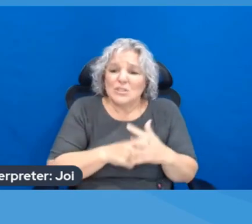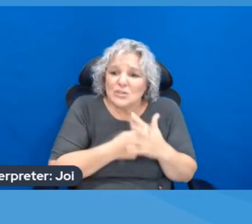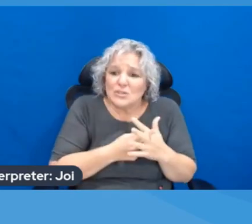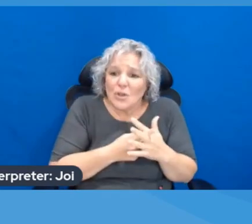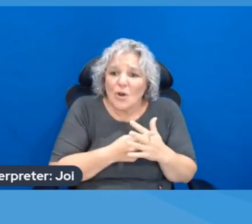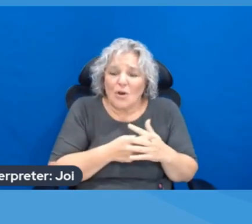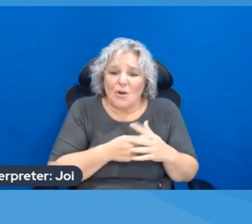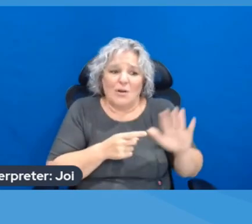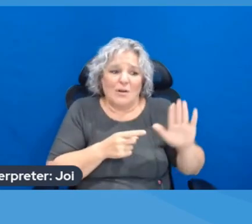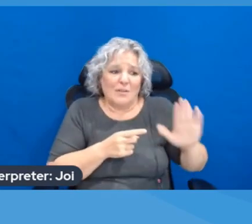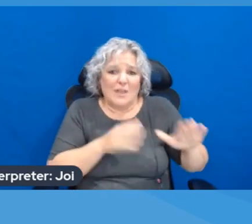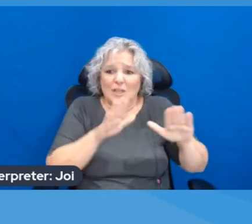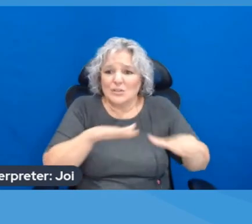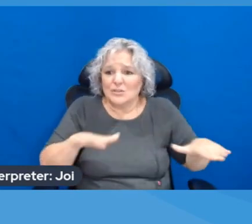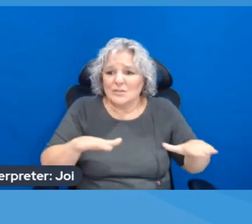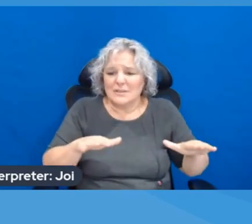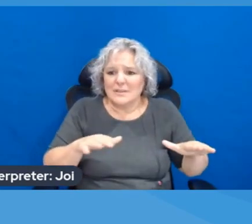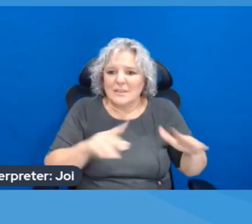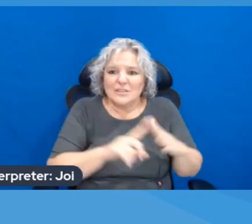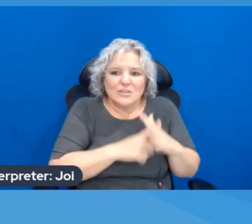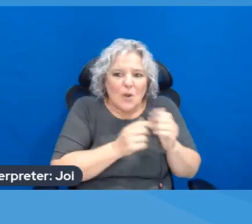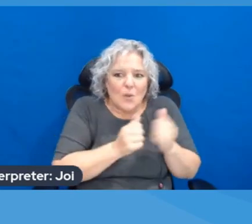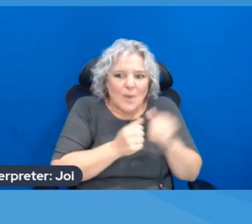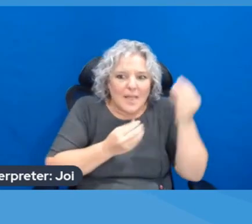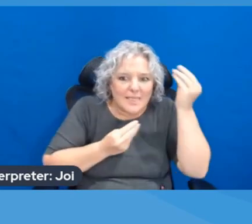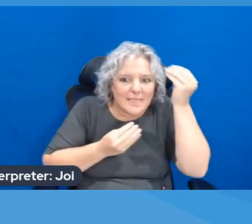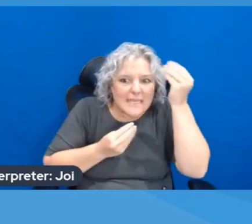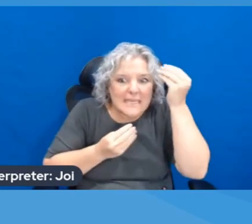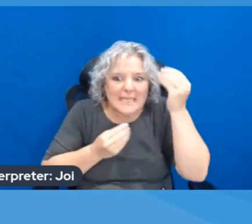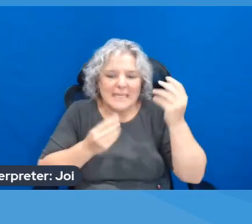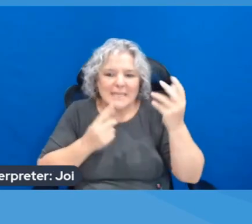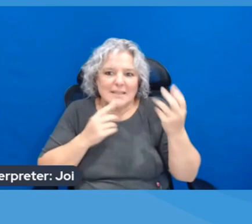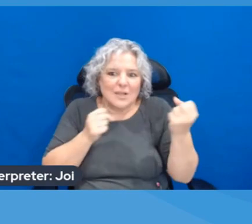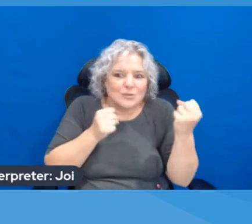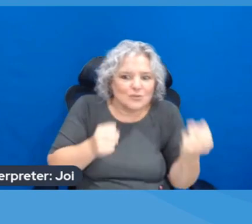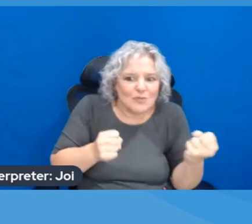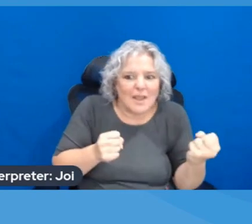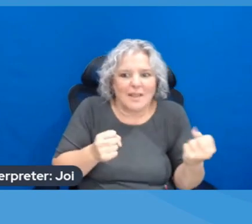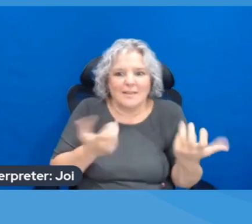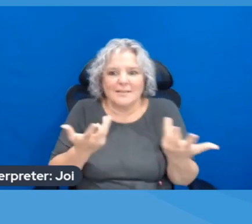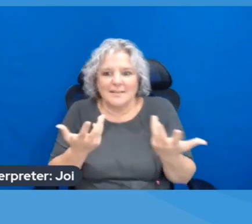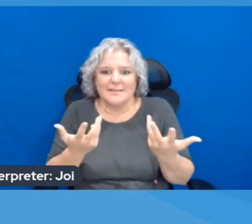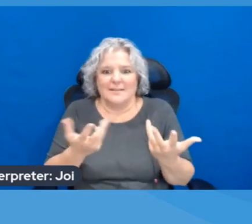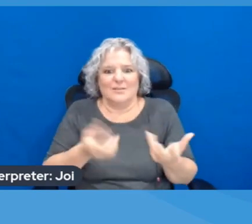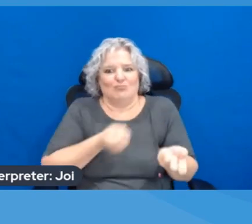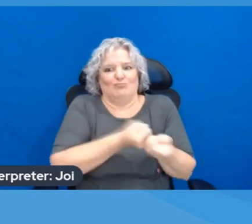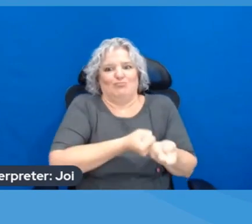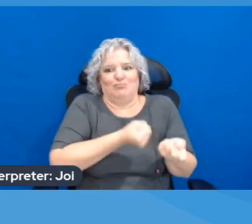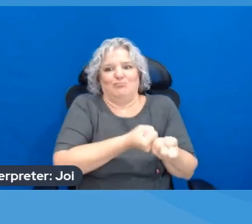in terms of that thinking, interests as well as strengths. Thanks Chih-Ing.